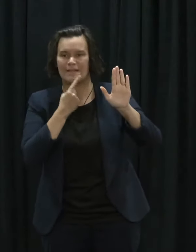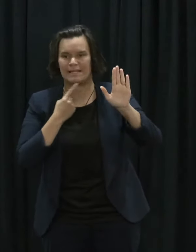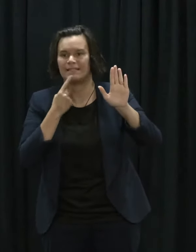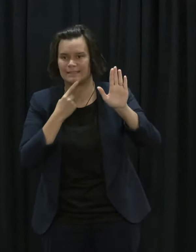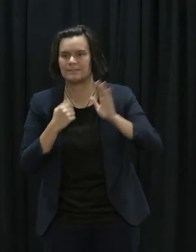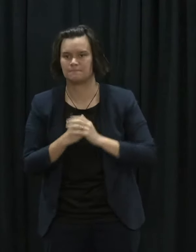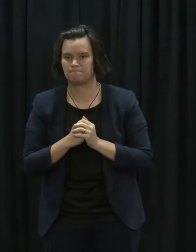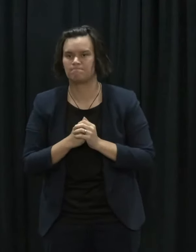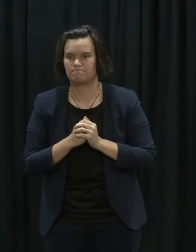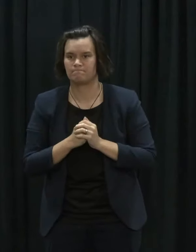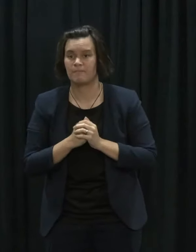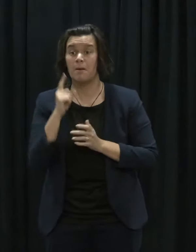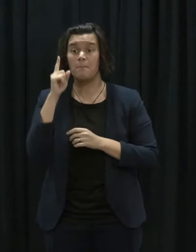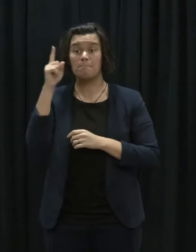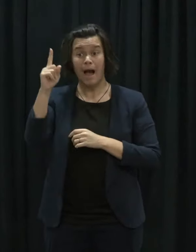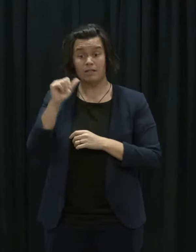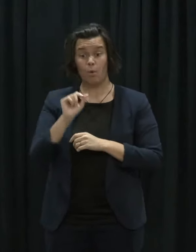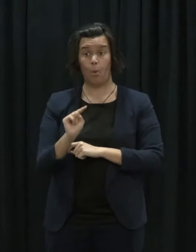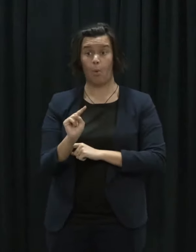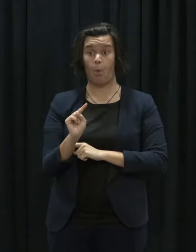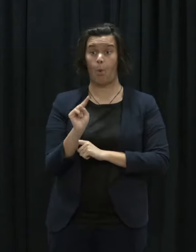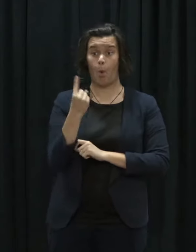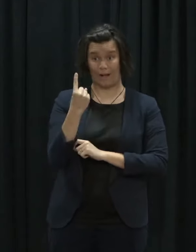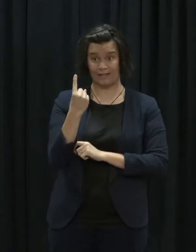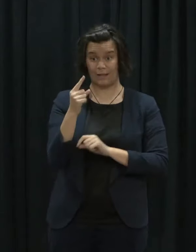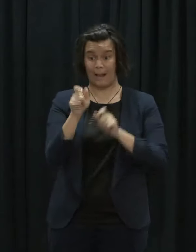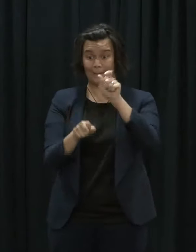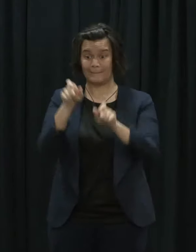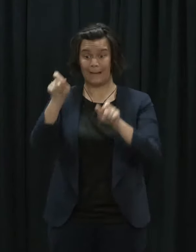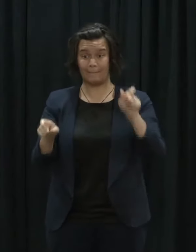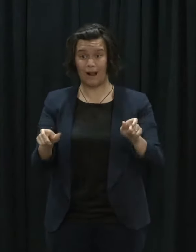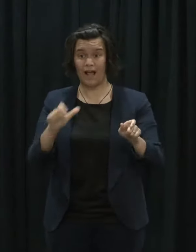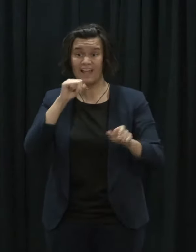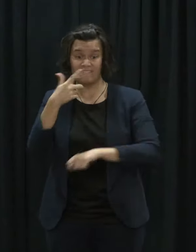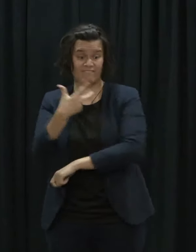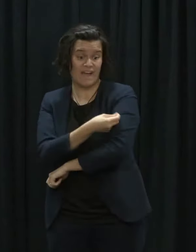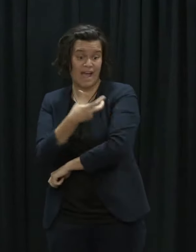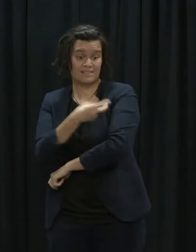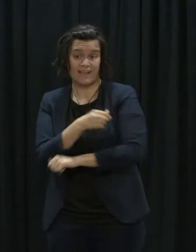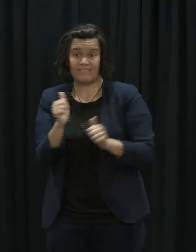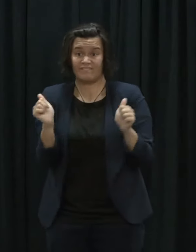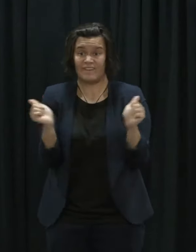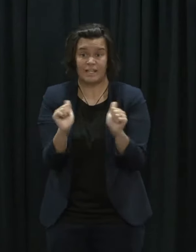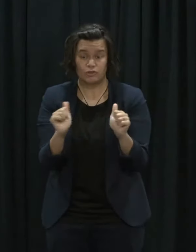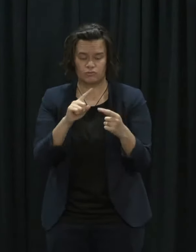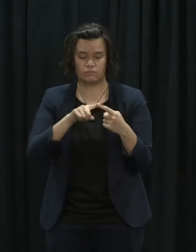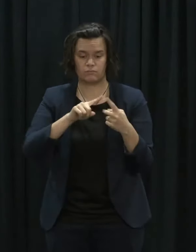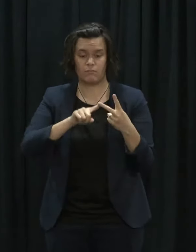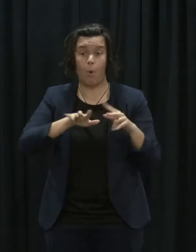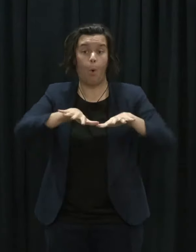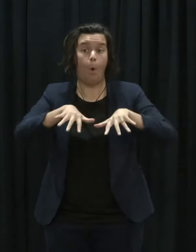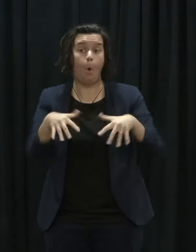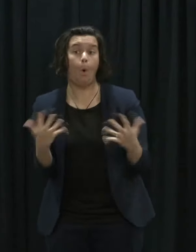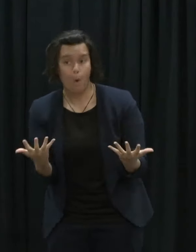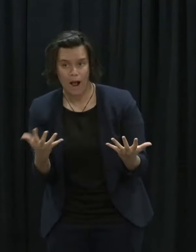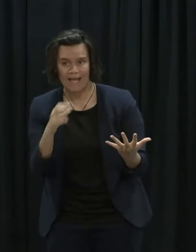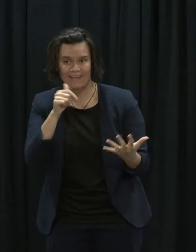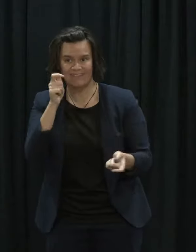cautious in this move. This does not move of course